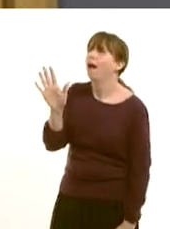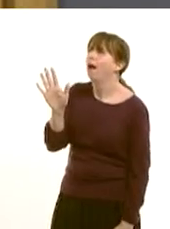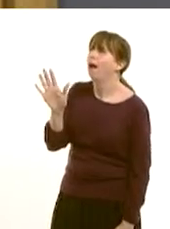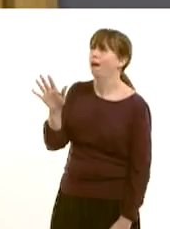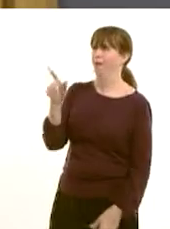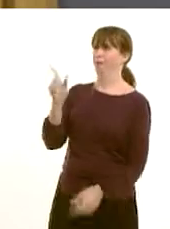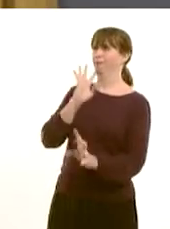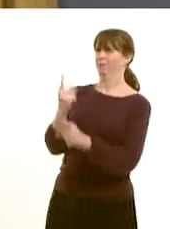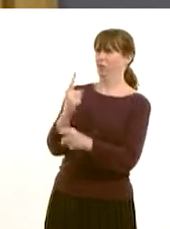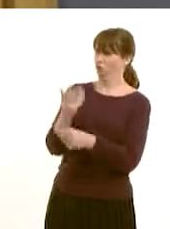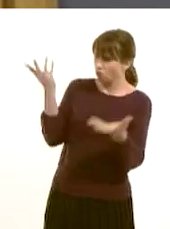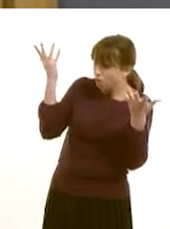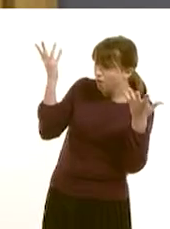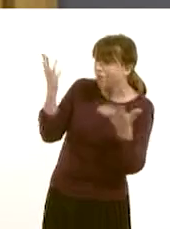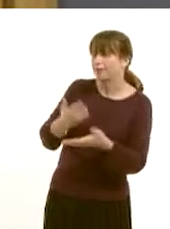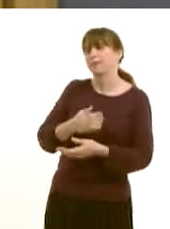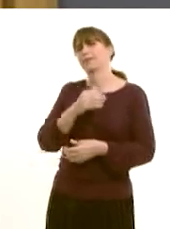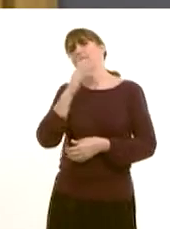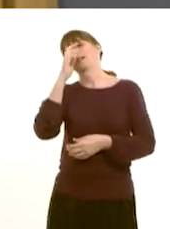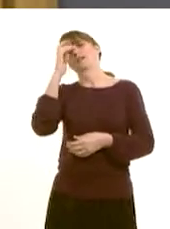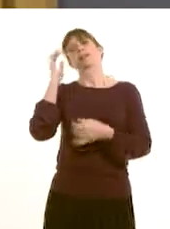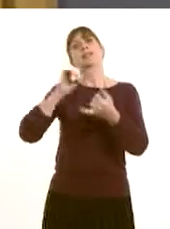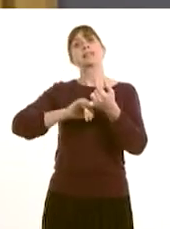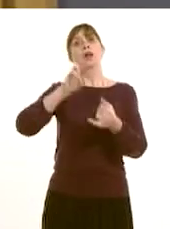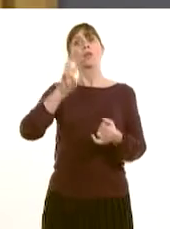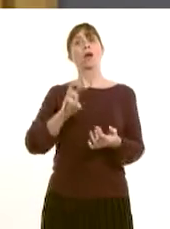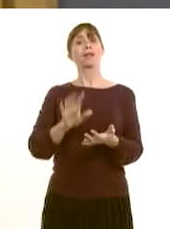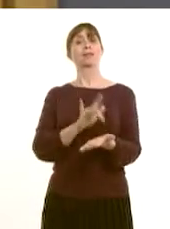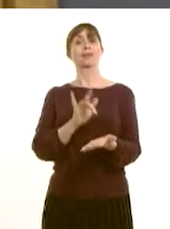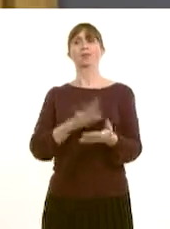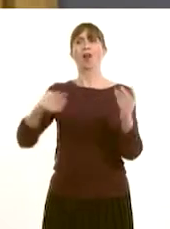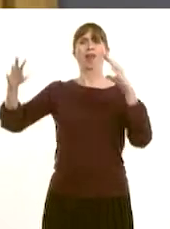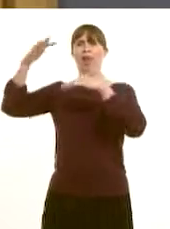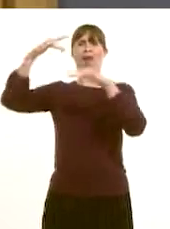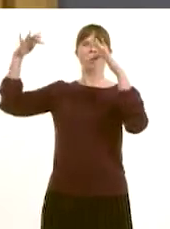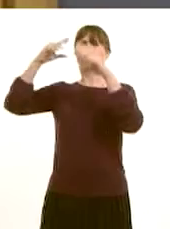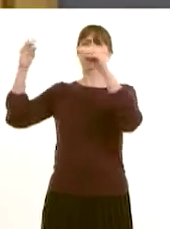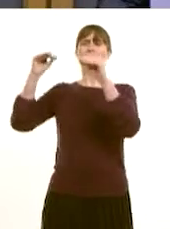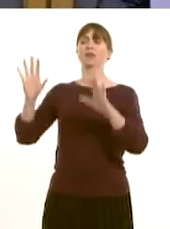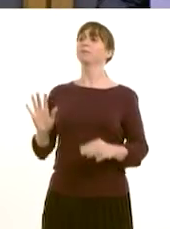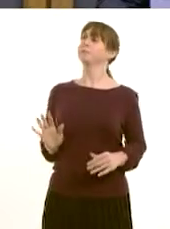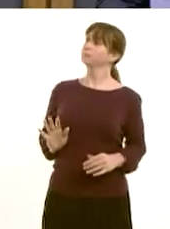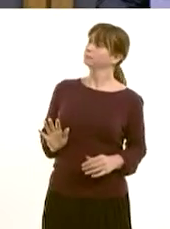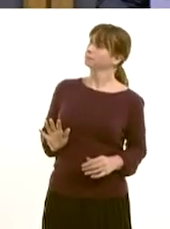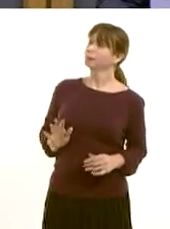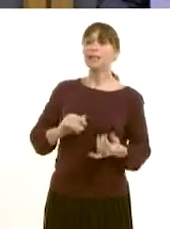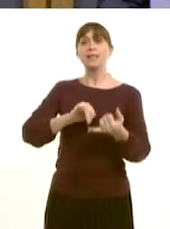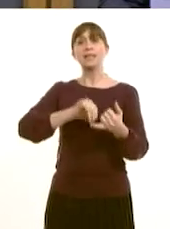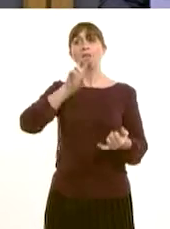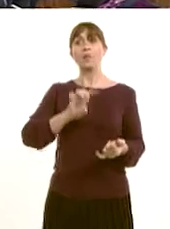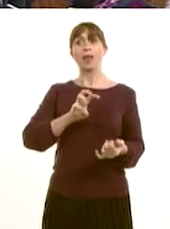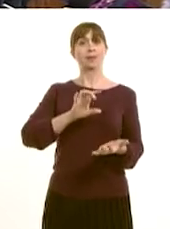Leanne Wood: Now, First Minister, in some parts of South Wales Central, obtaining a